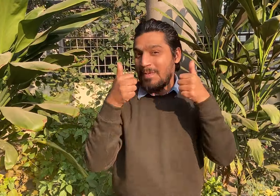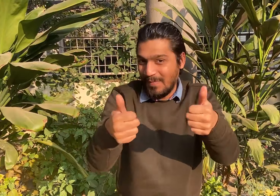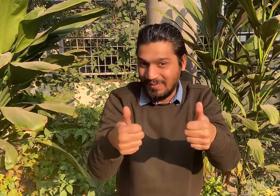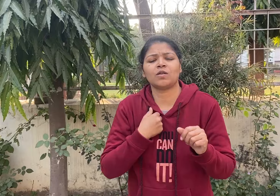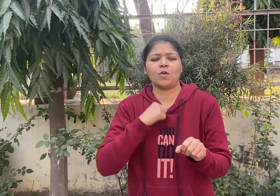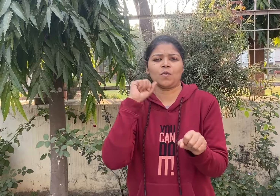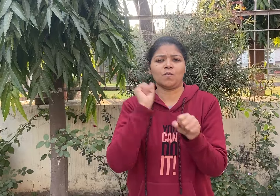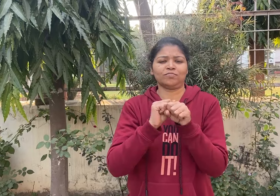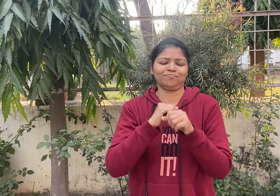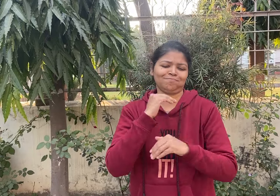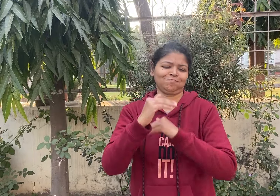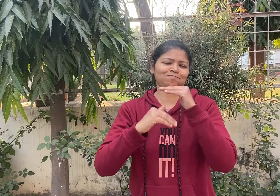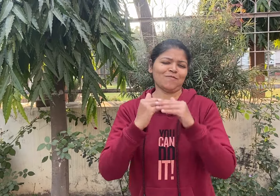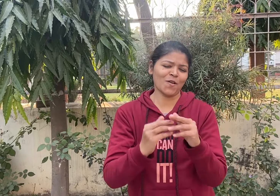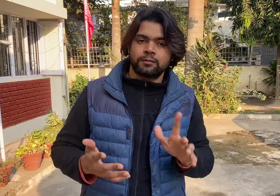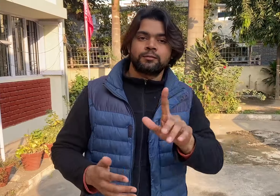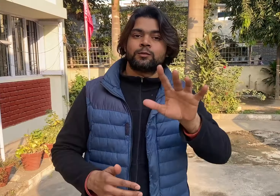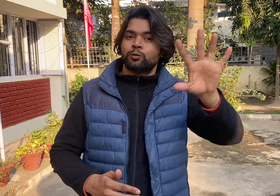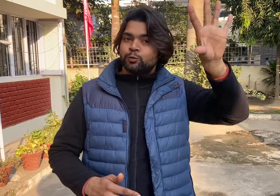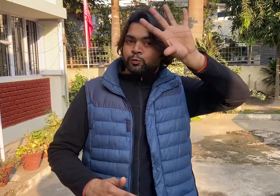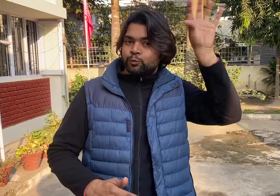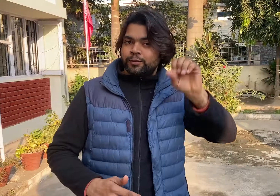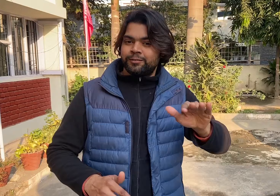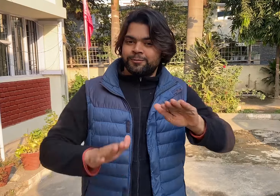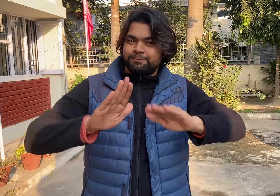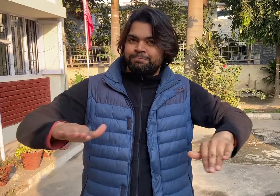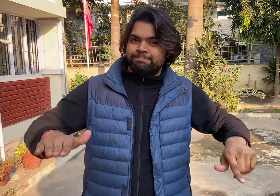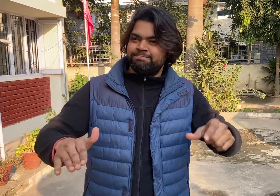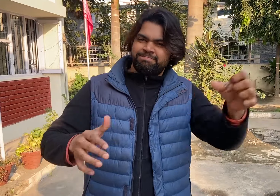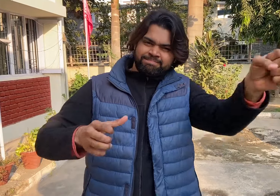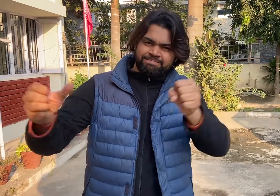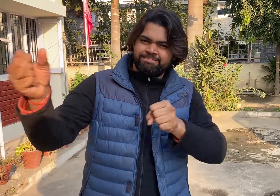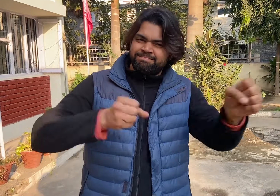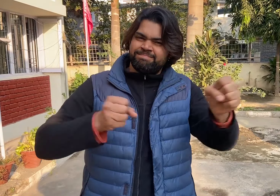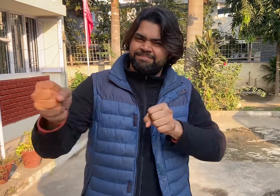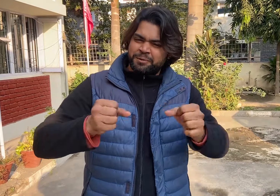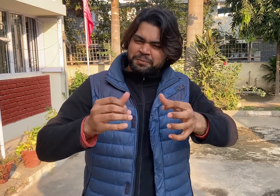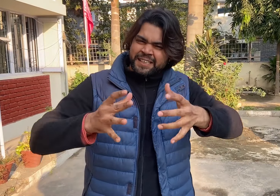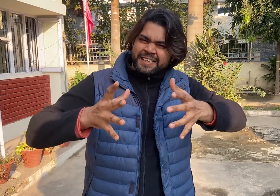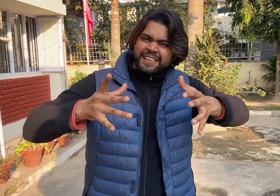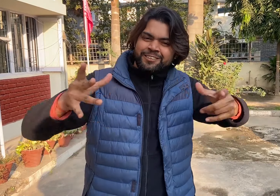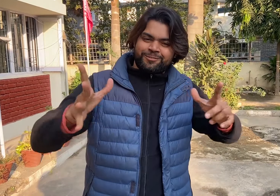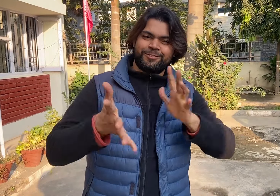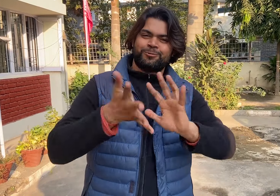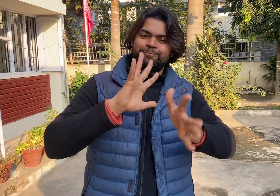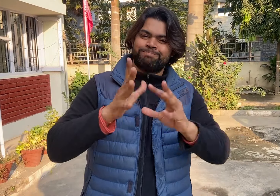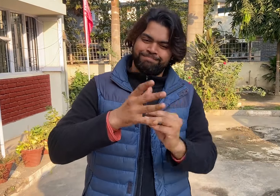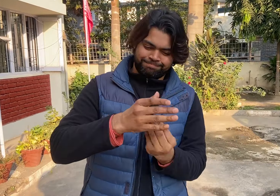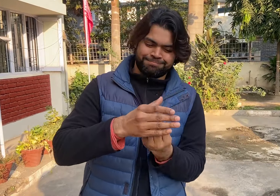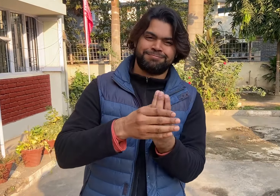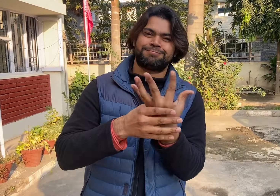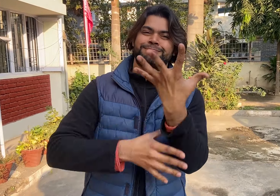I will to grow and improve To give early access and foundation of sign language to deaf kids